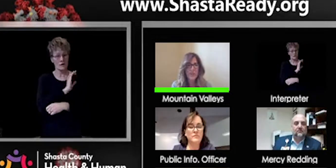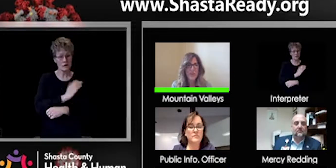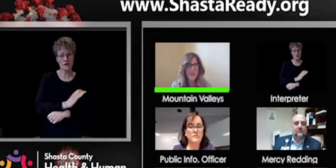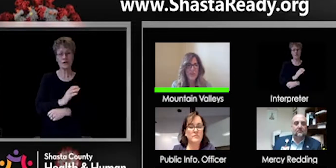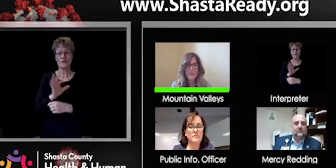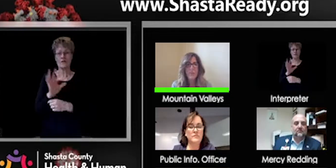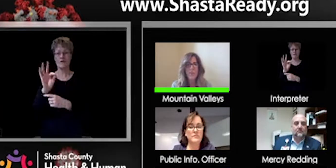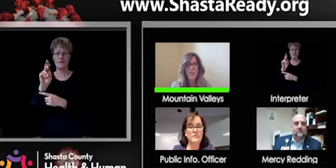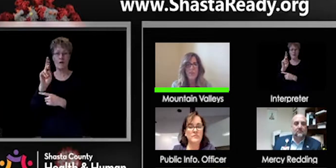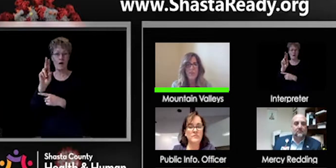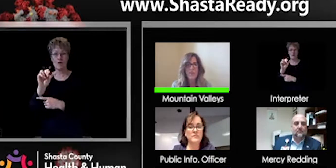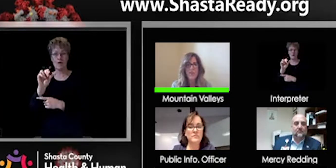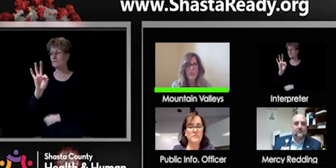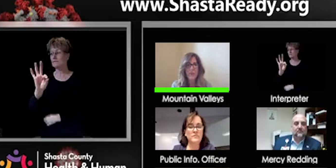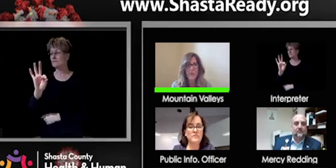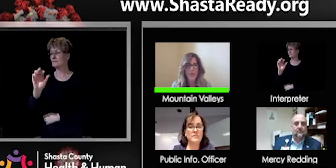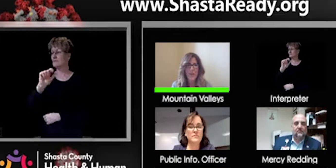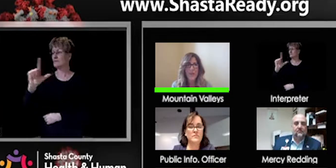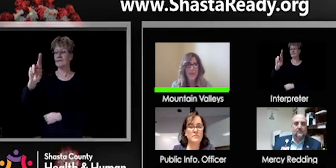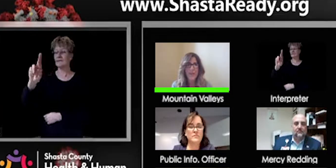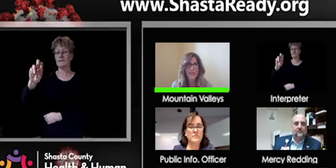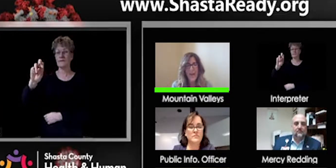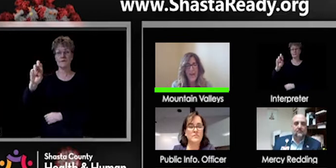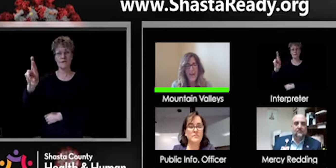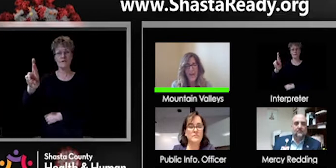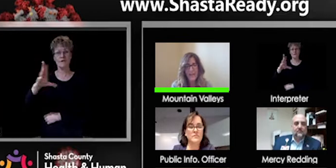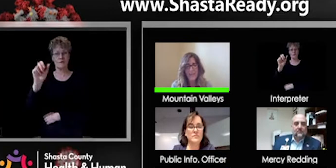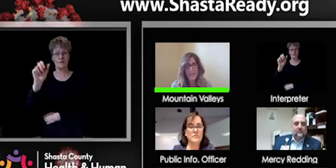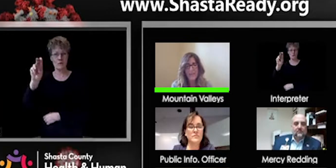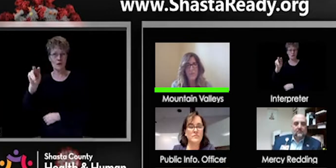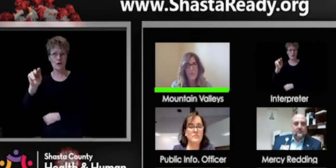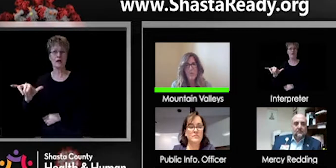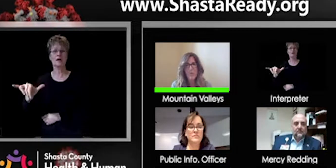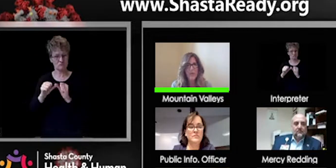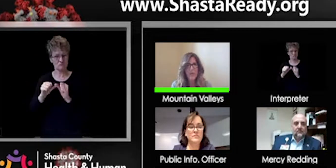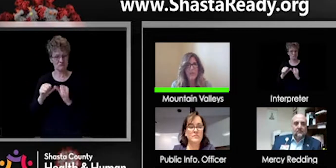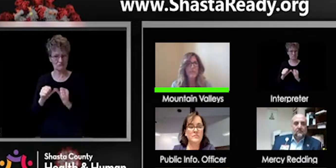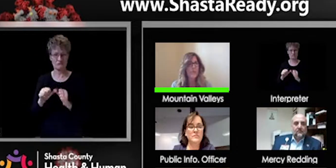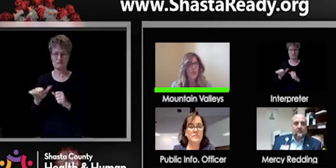our e-visits for patients up in the rural areas, and we’re just really grateful for